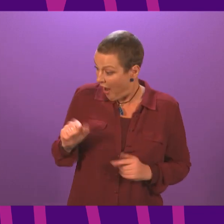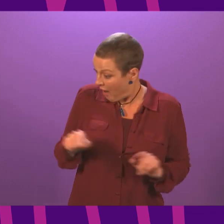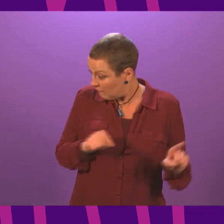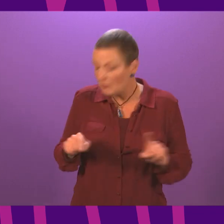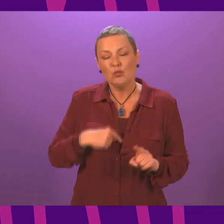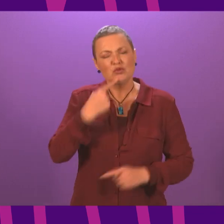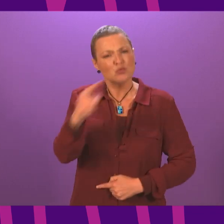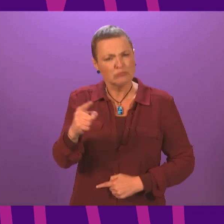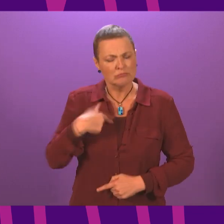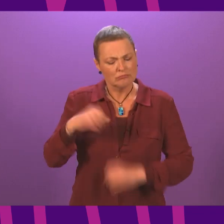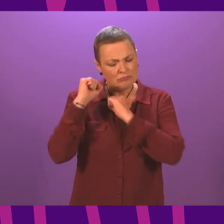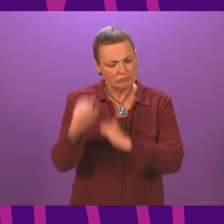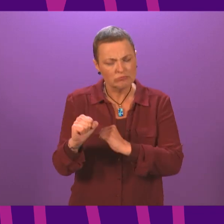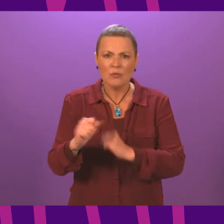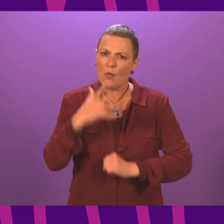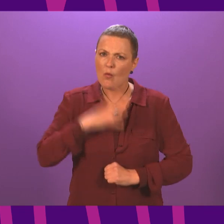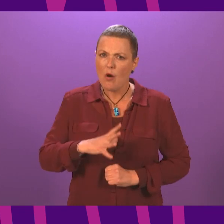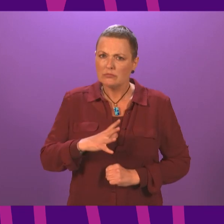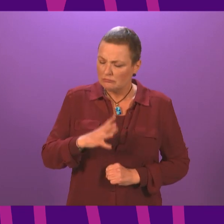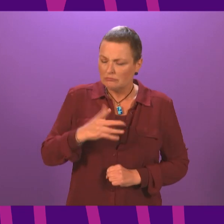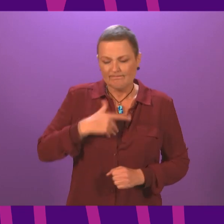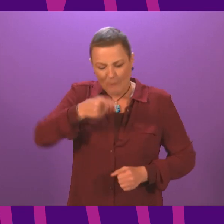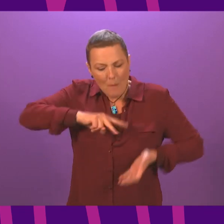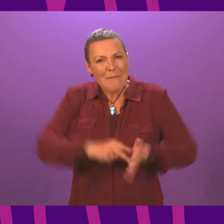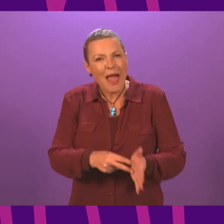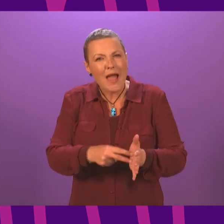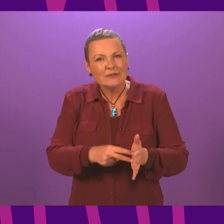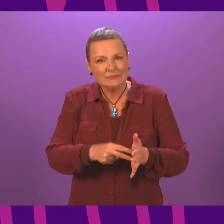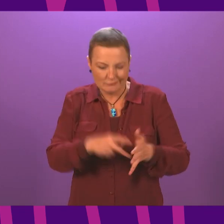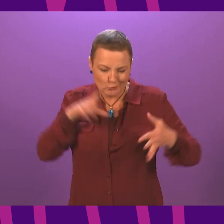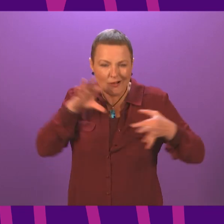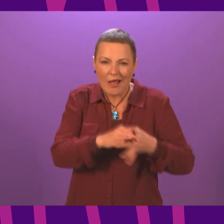we reaffirmed our commitment to taking forward the necessary detailed planning work on the benefits,